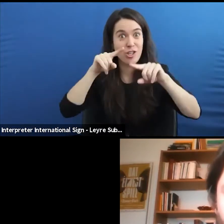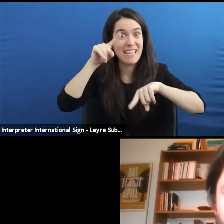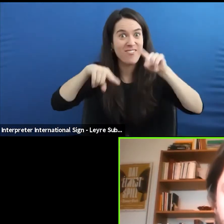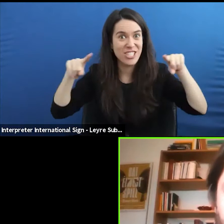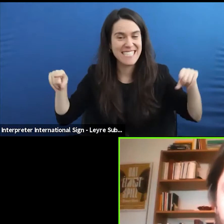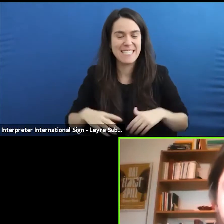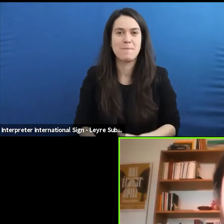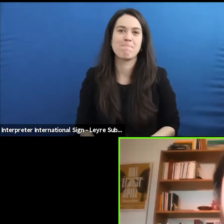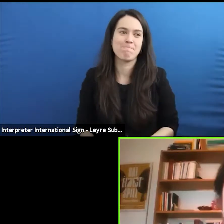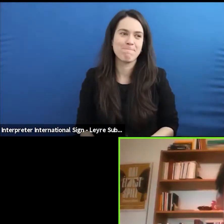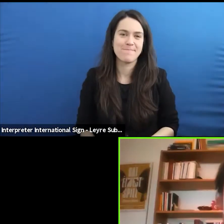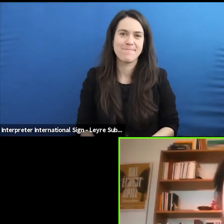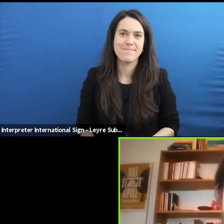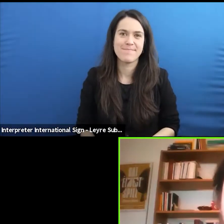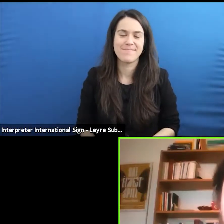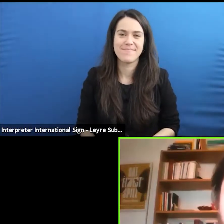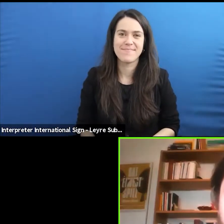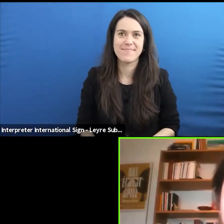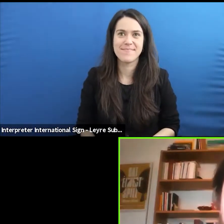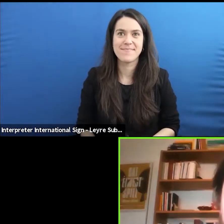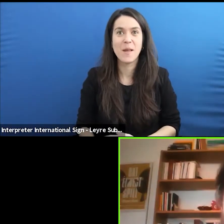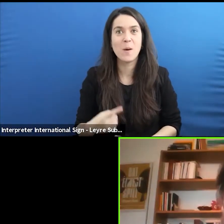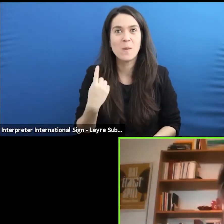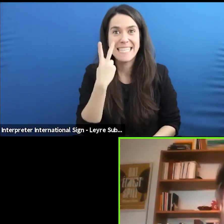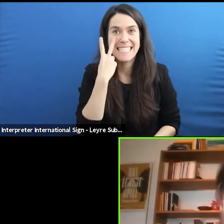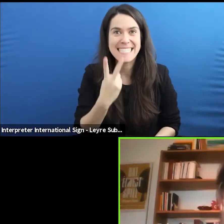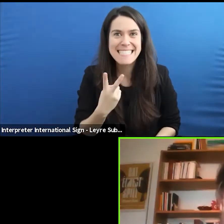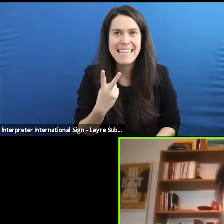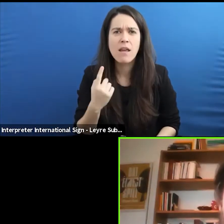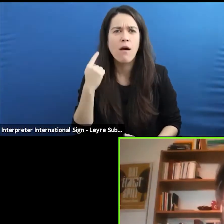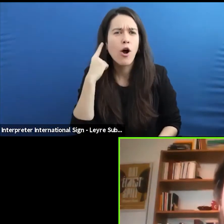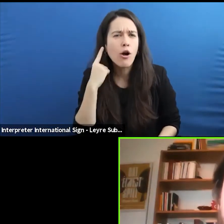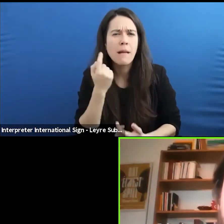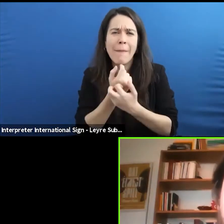We have seen and heard from many theater makers and performing artists